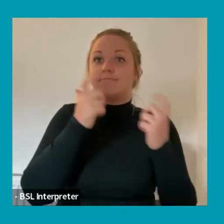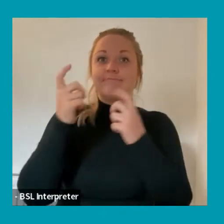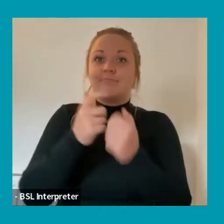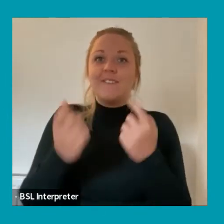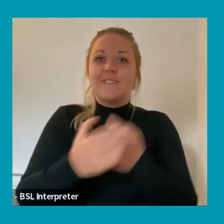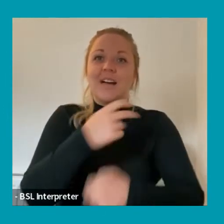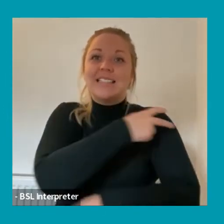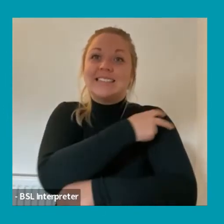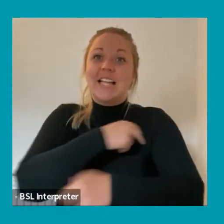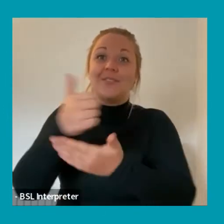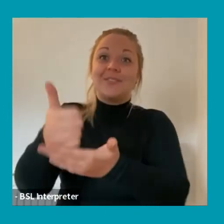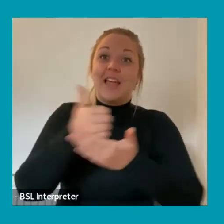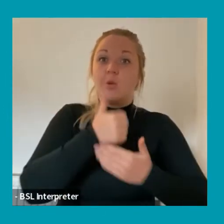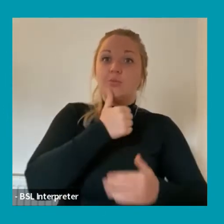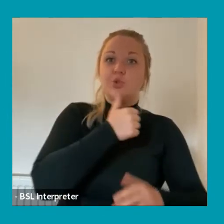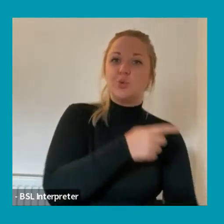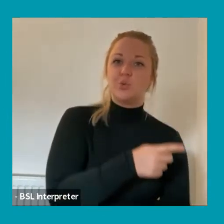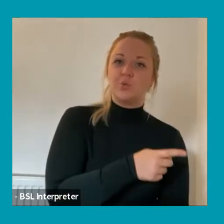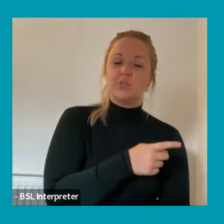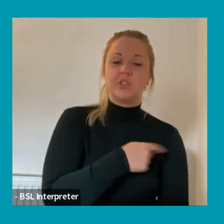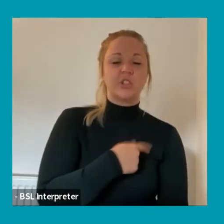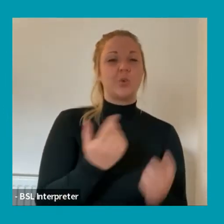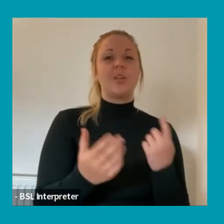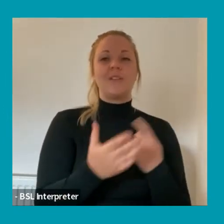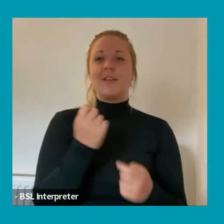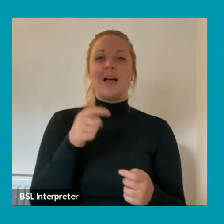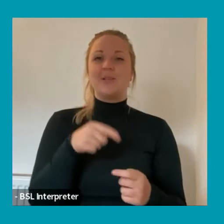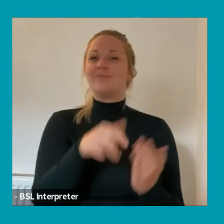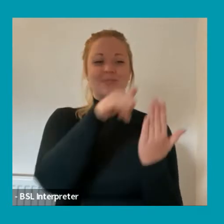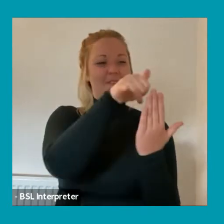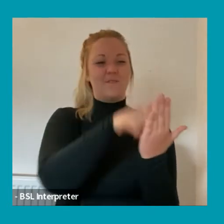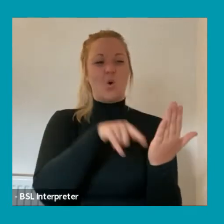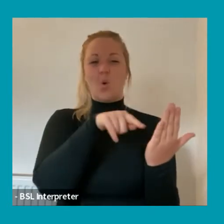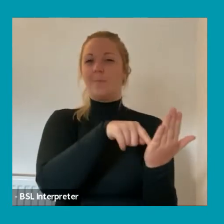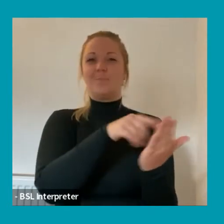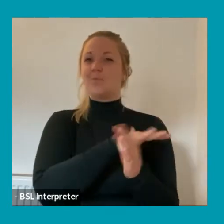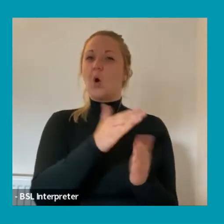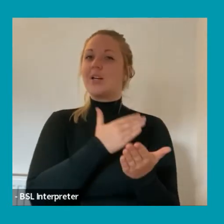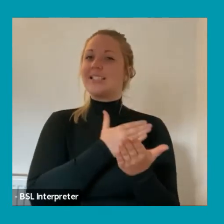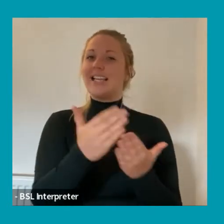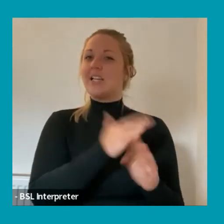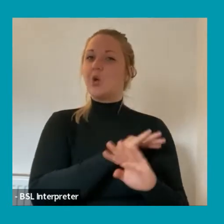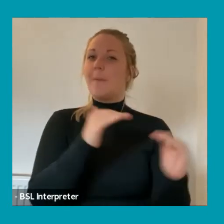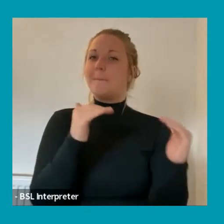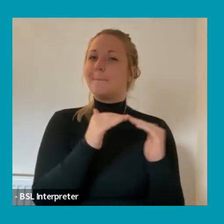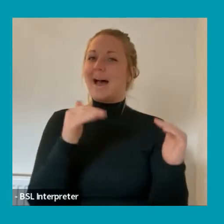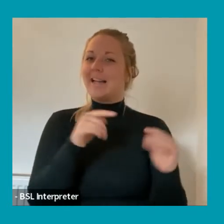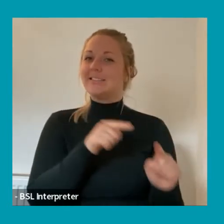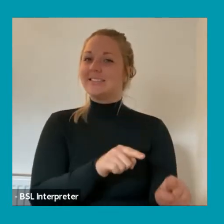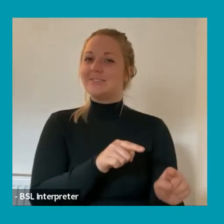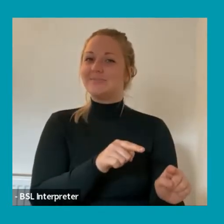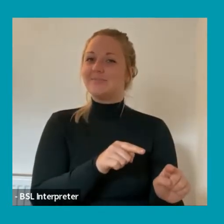We found all of the nuances that weren't covered by what you think would be an accessibility questionnaire.